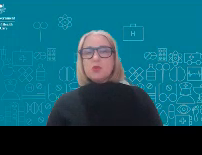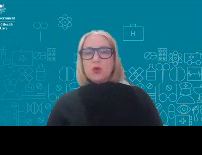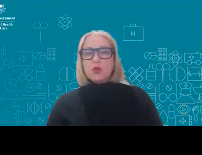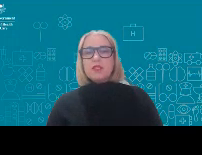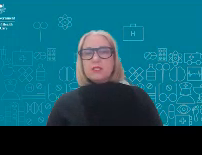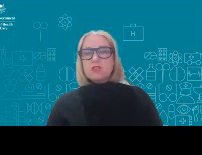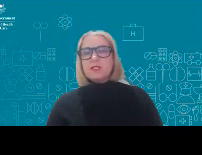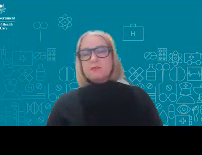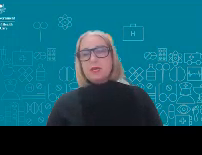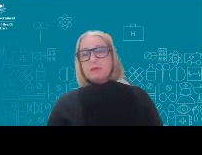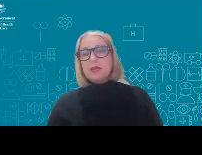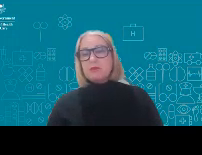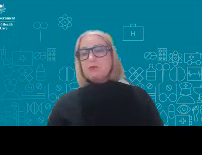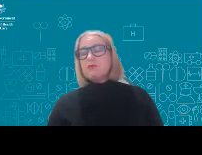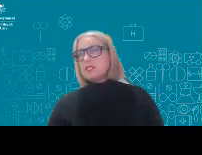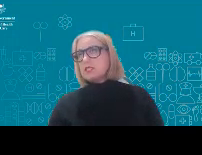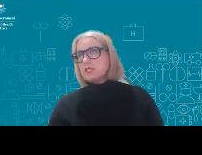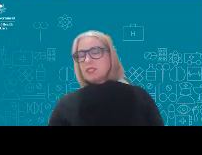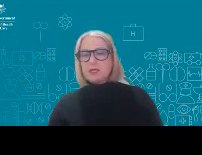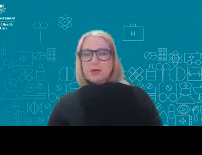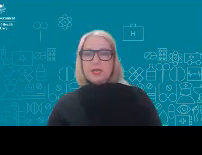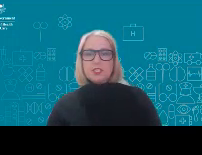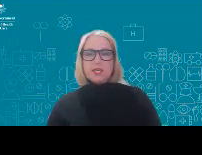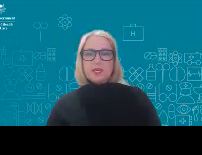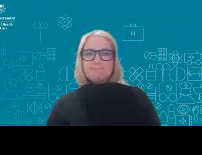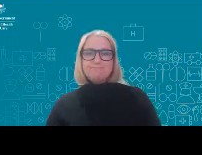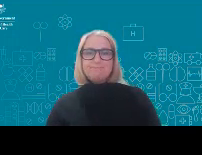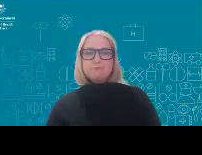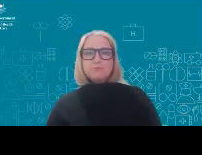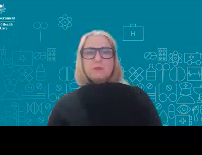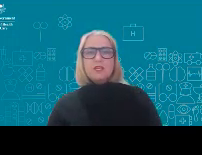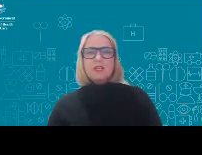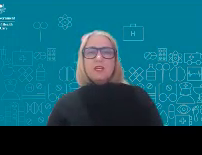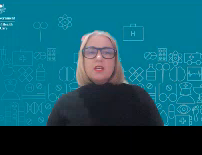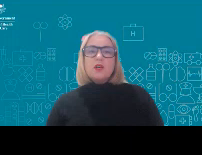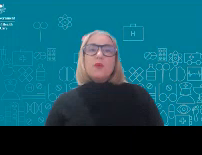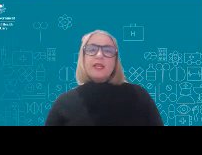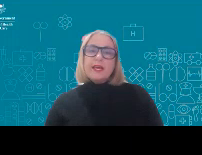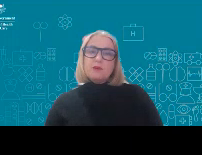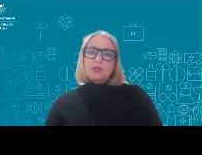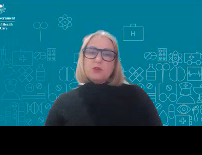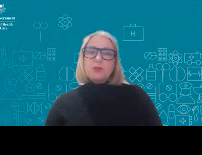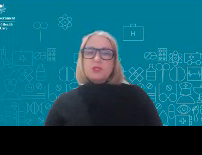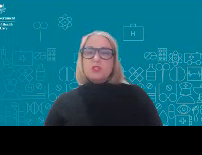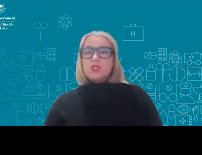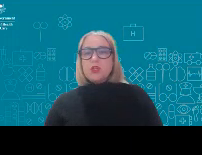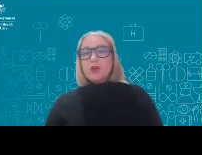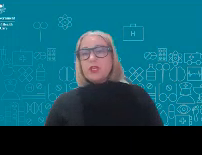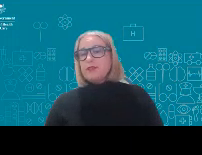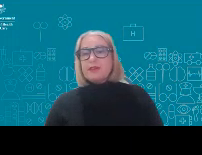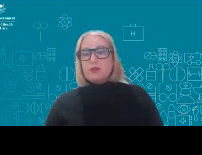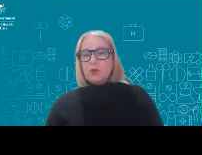know that their trusted people can be registered in My Aged Care. We can help the older person to know if and when